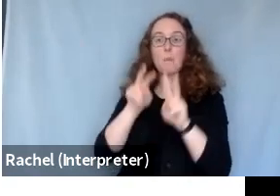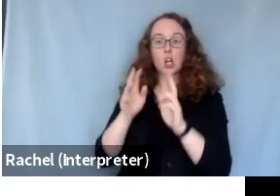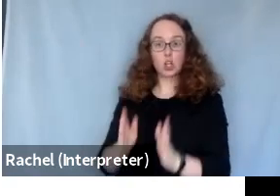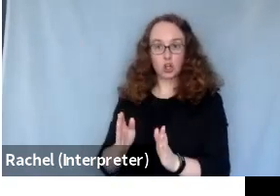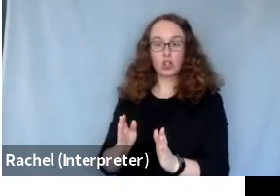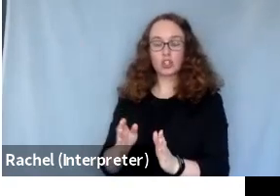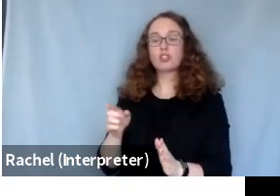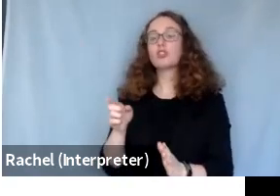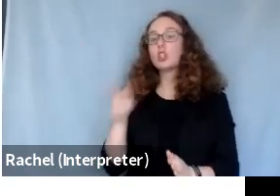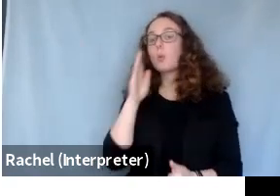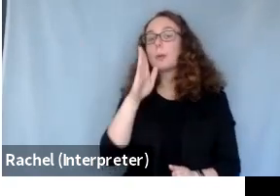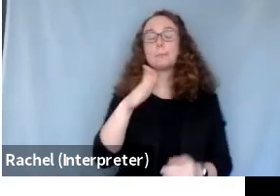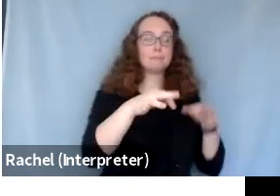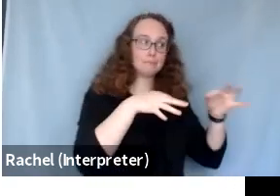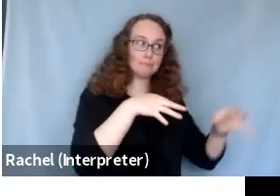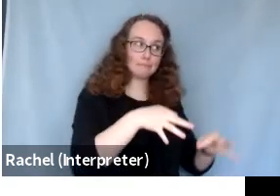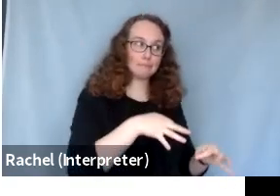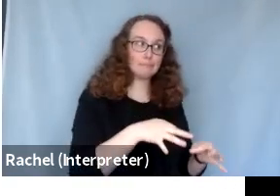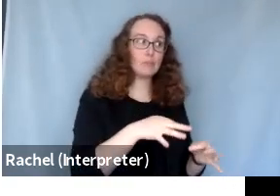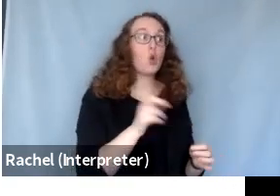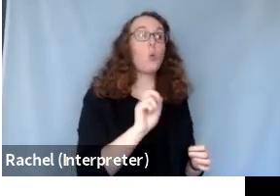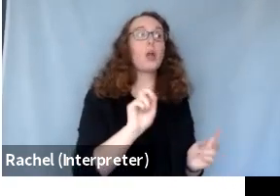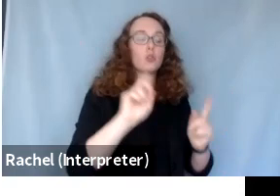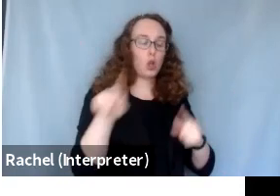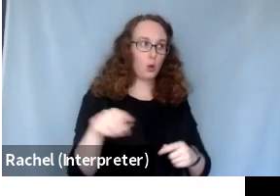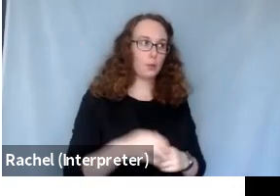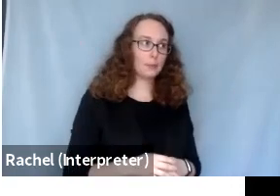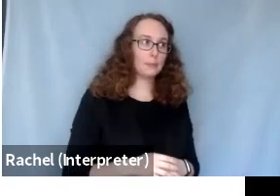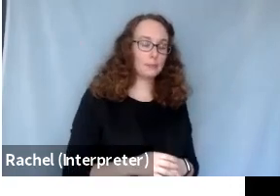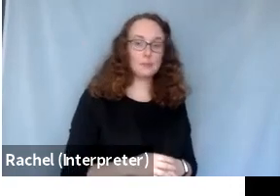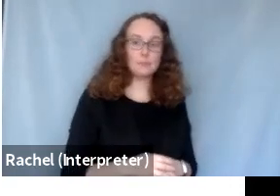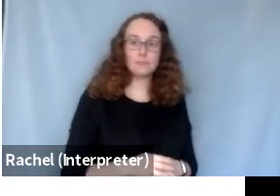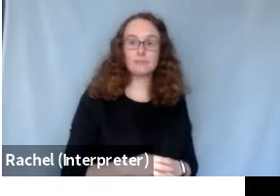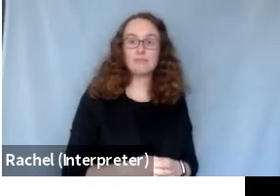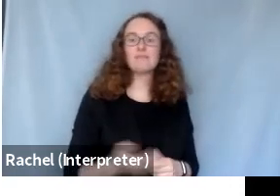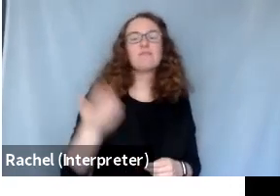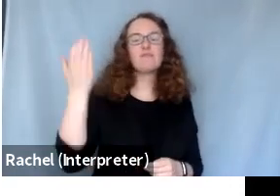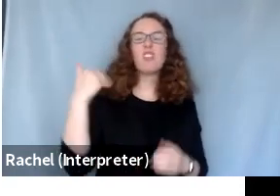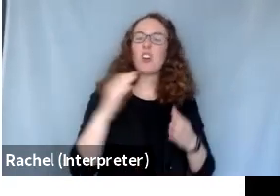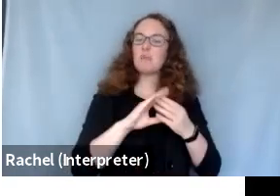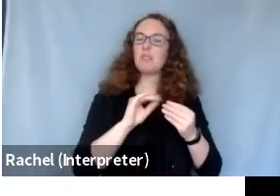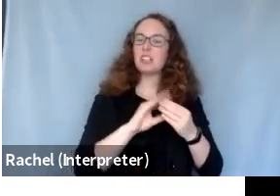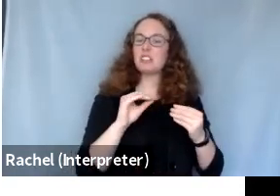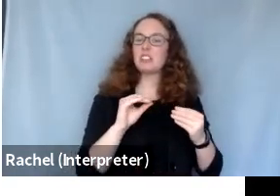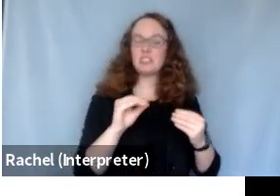where to progress through the store. And you'll, like I fore-mentioned, there'll be spacing and markers on the floor to where to